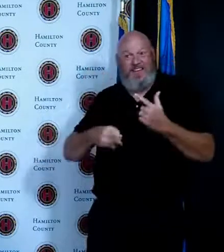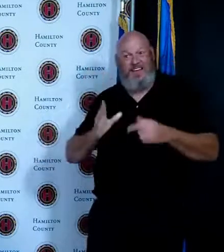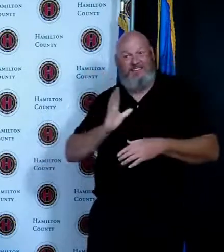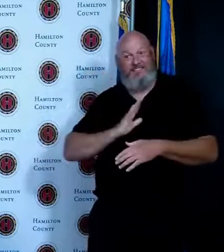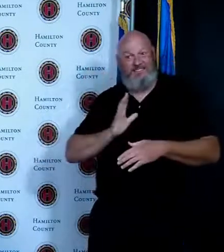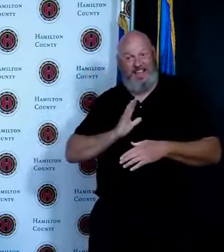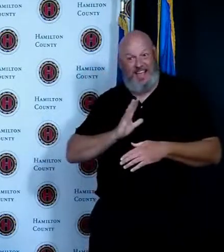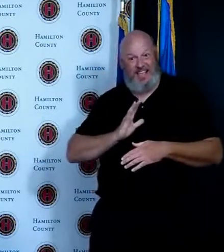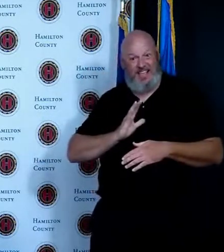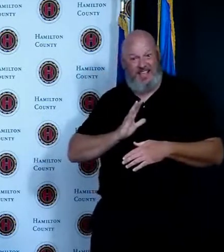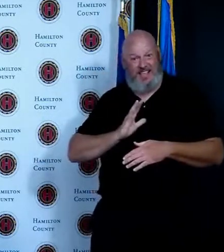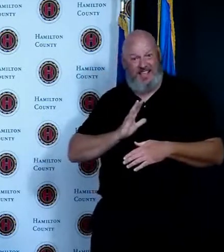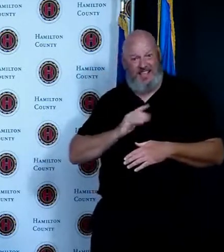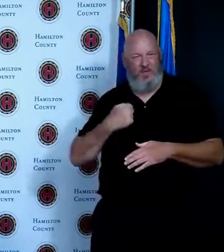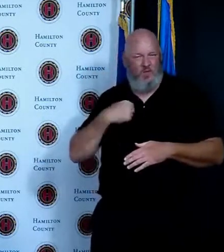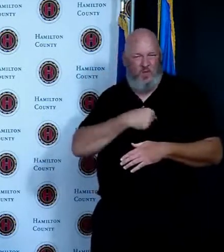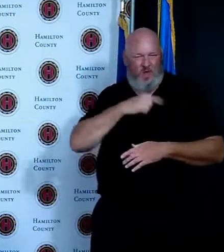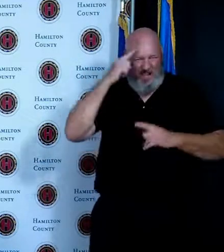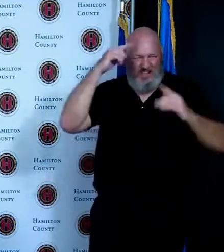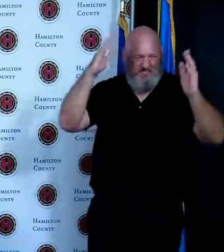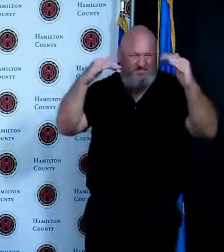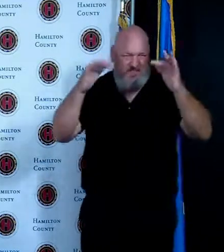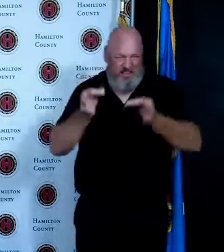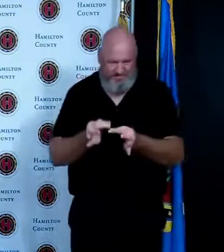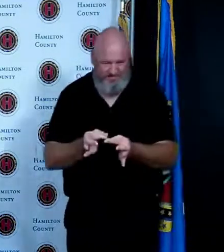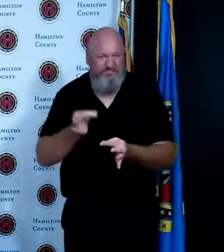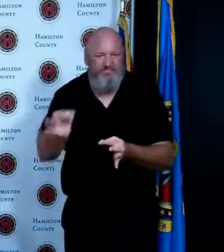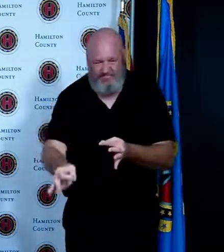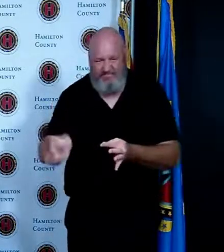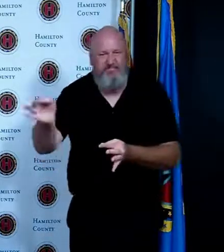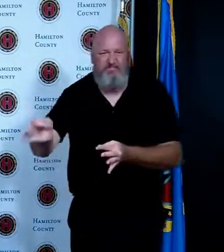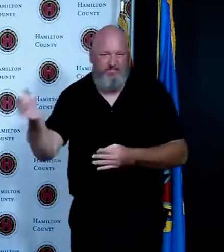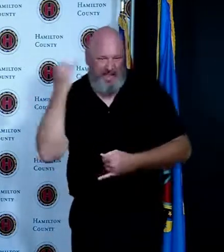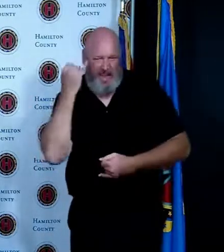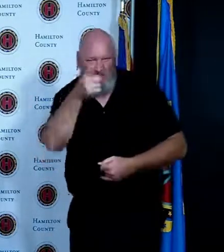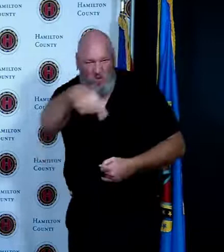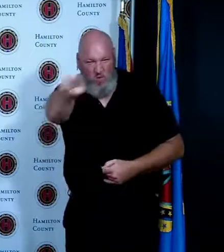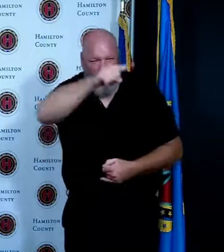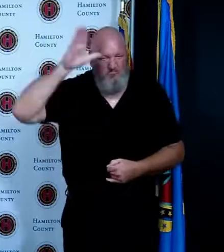things that we so enjoy in this community collectively right and I think